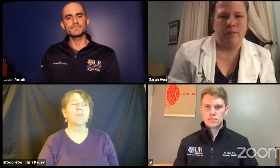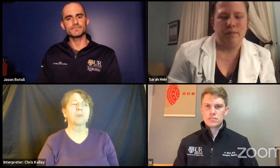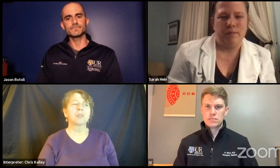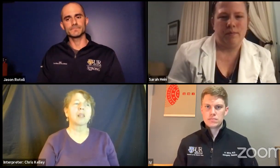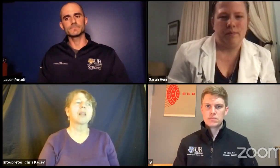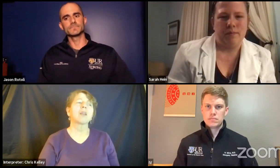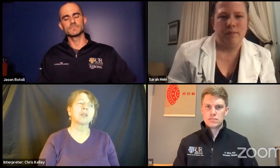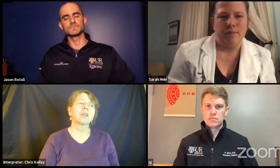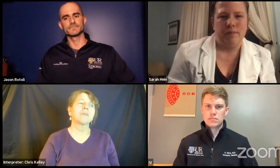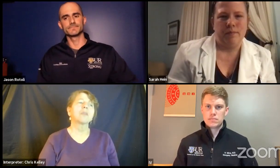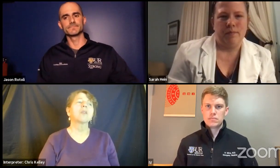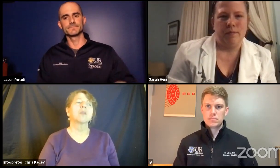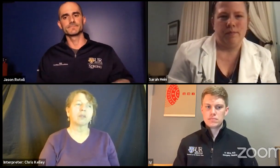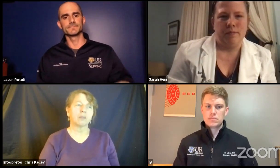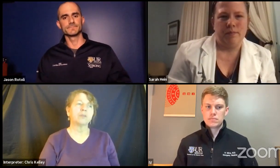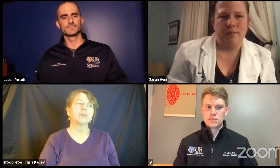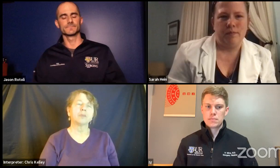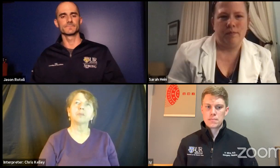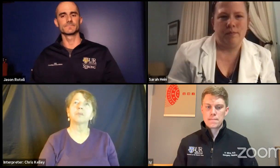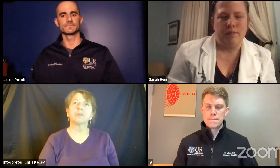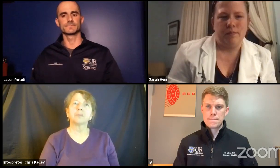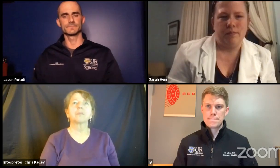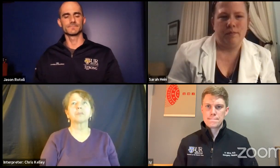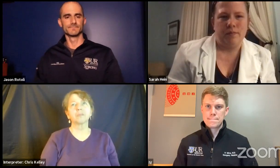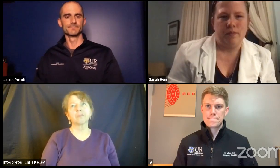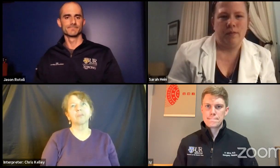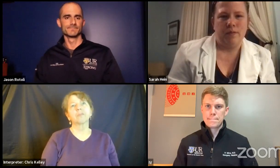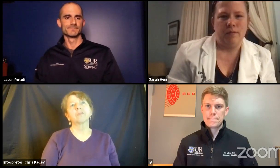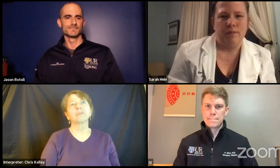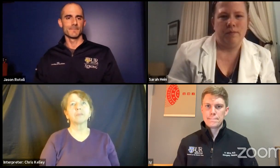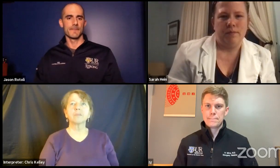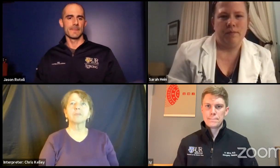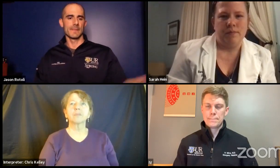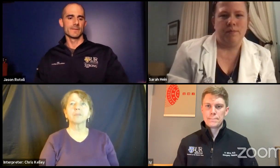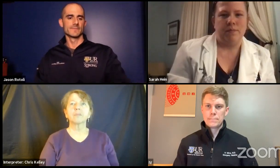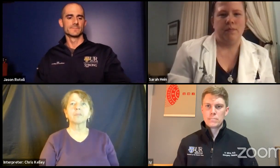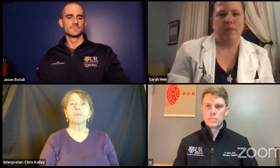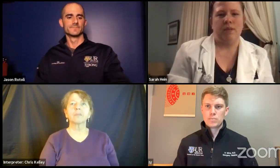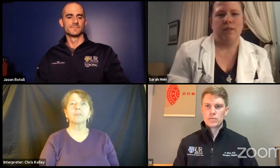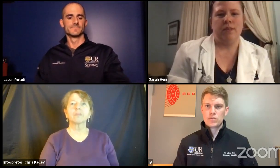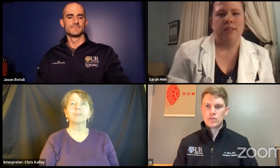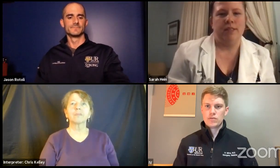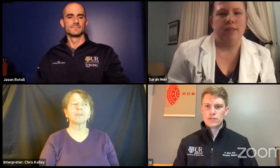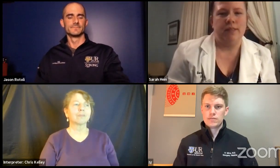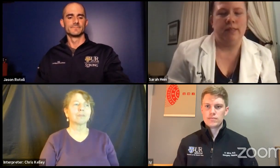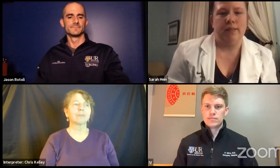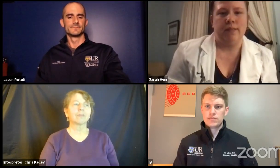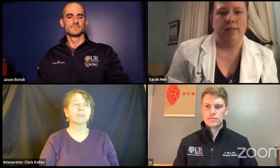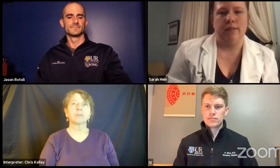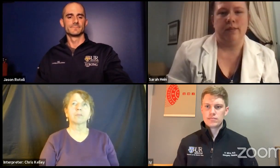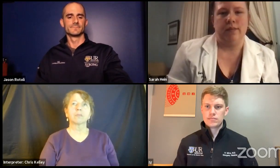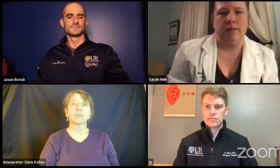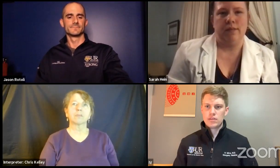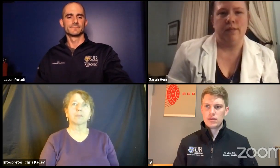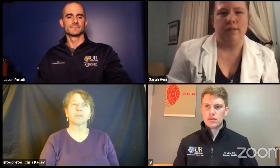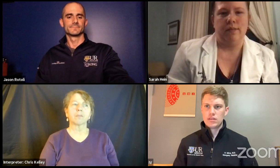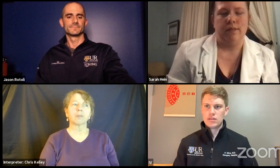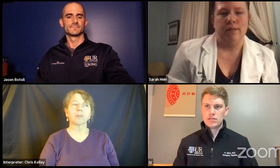like to add on that some people, when they call 911, if someone doesn't have access to a car or any sort of vehicle for